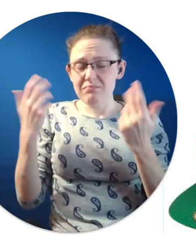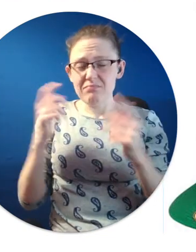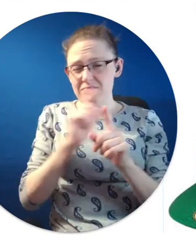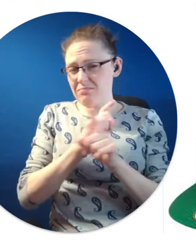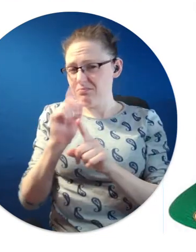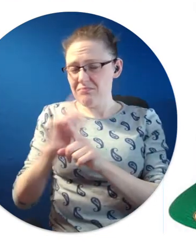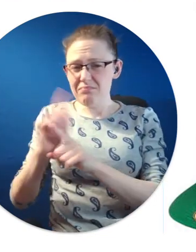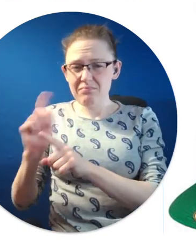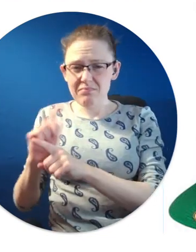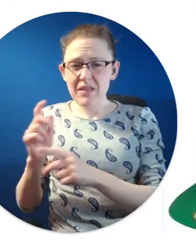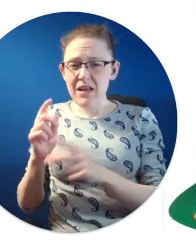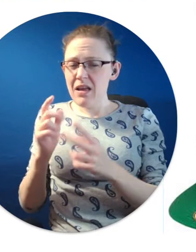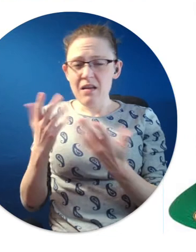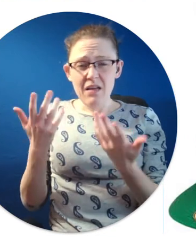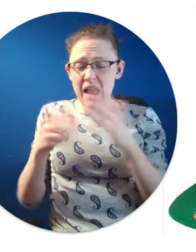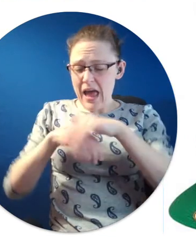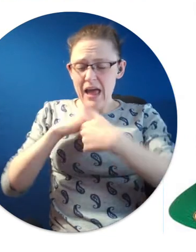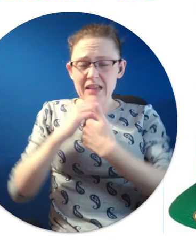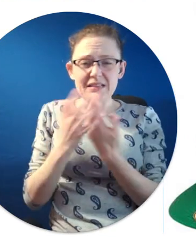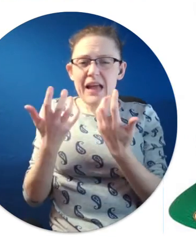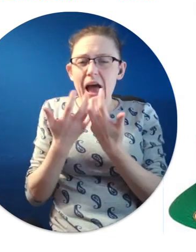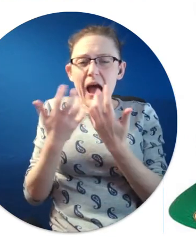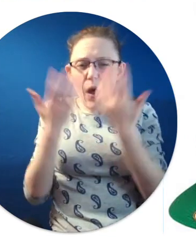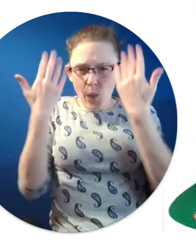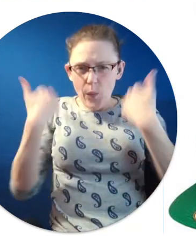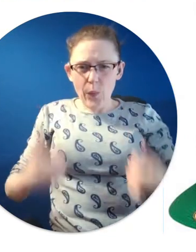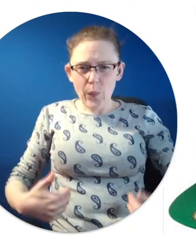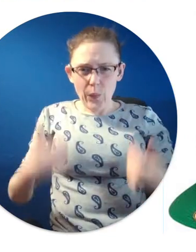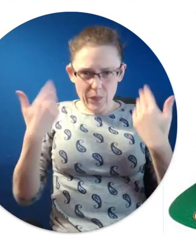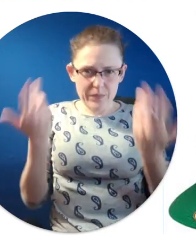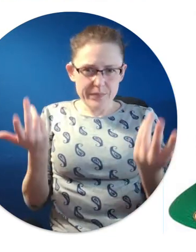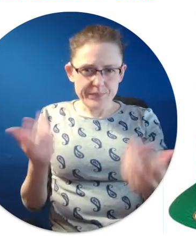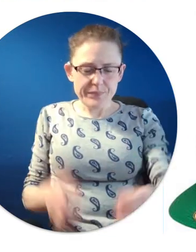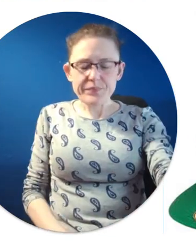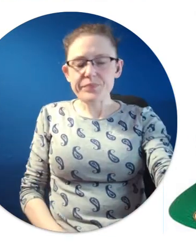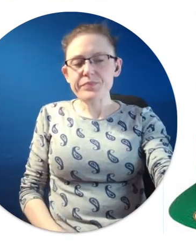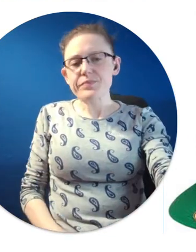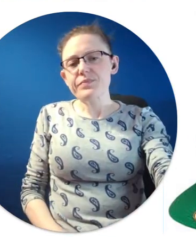etc. Really, its just how it appears.